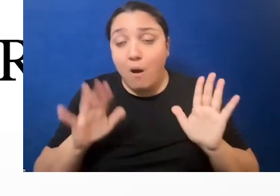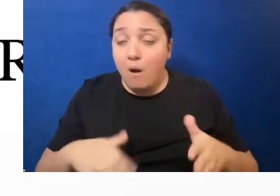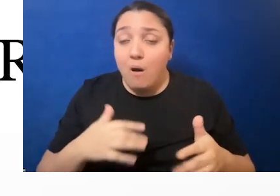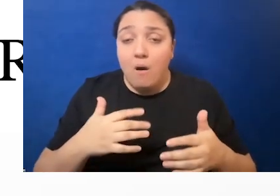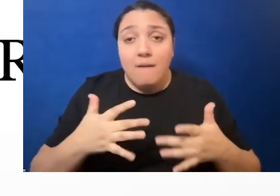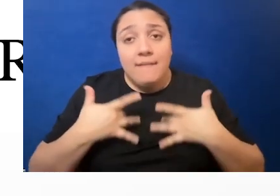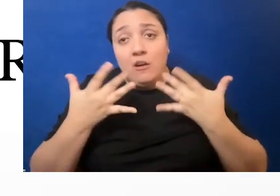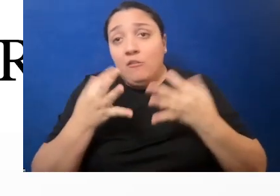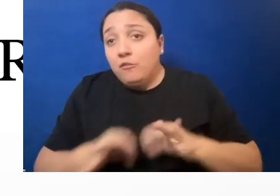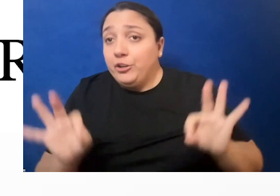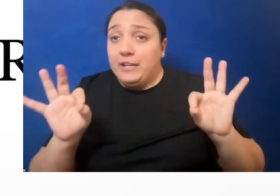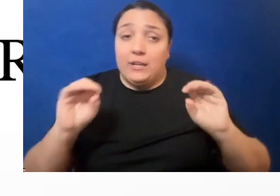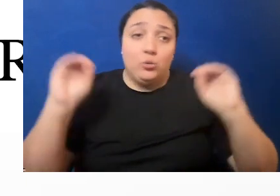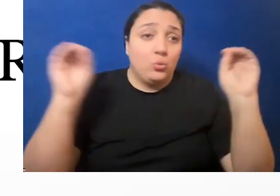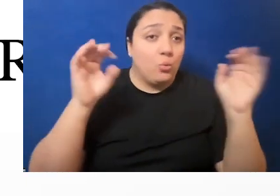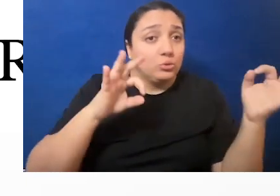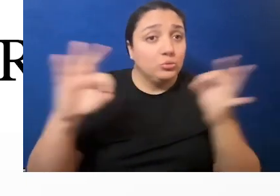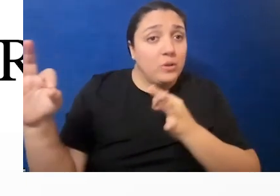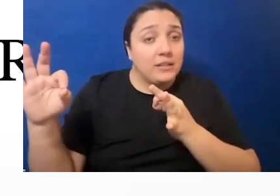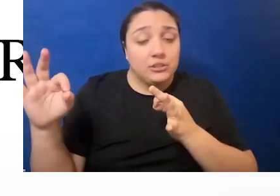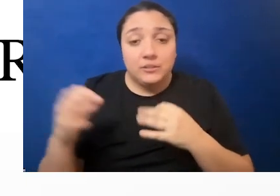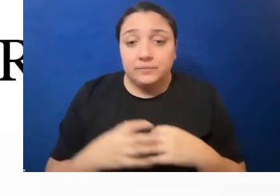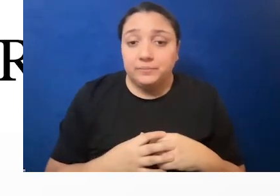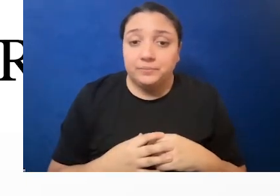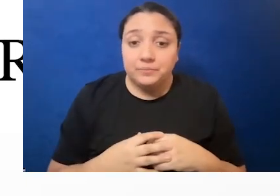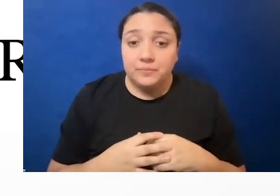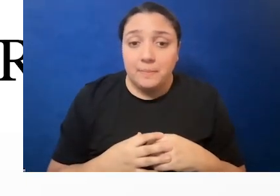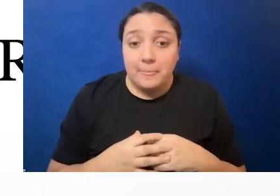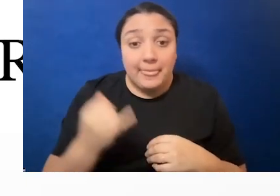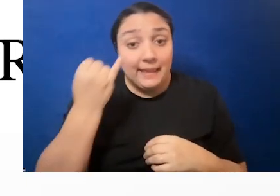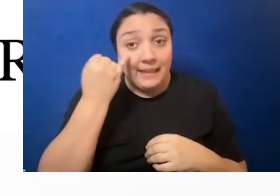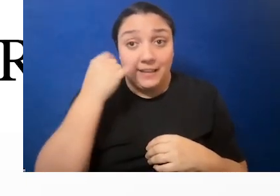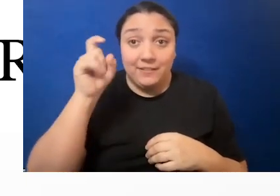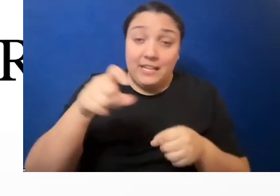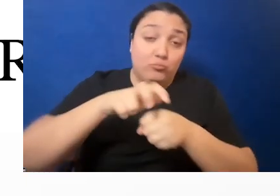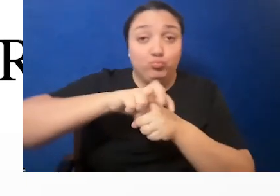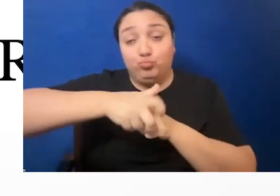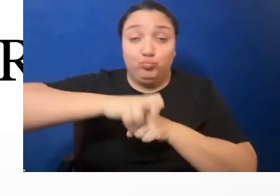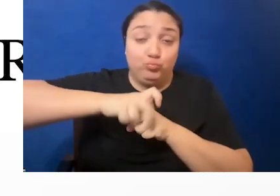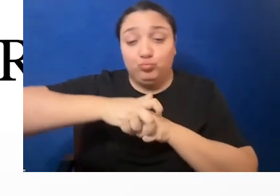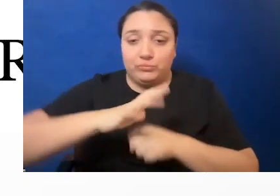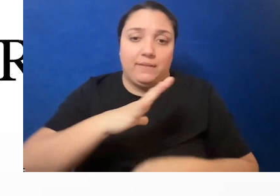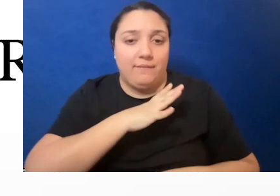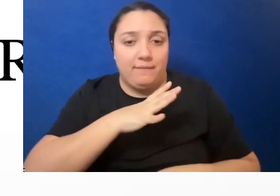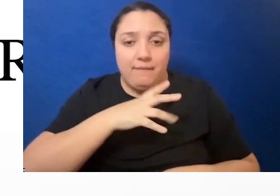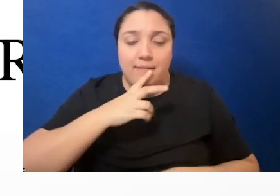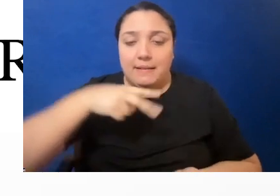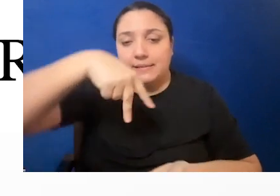PROVIDED THE ENVIRONMENT TO BE THEMSELVES AND NOT DISTRACTED. THEY NEEDED TO FIDGET, THEY WERE